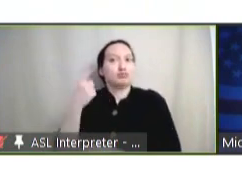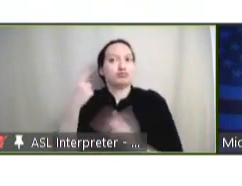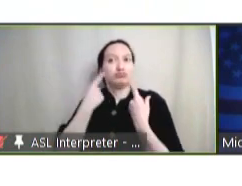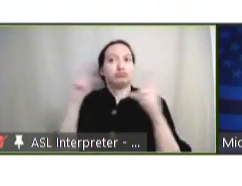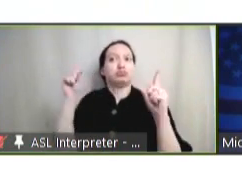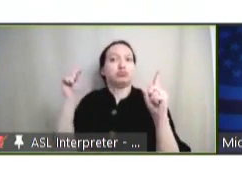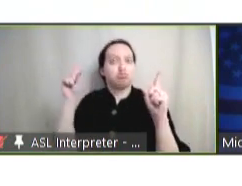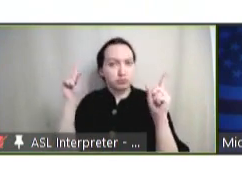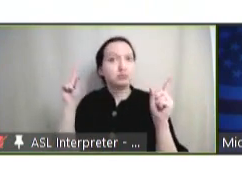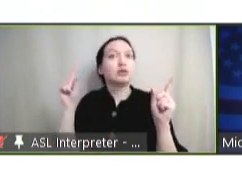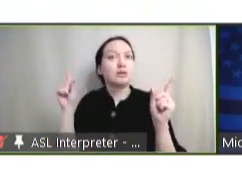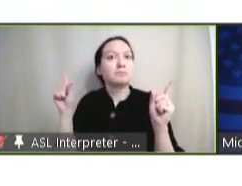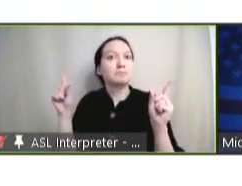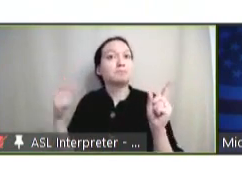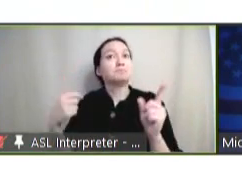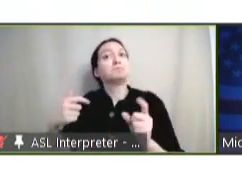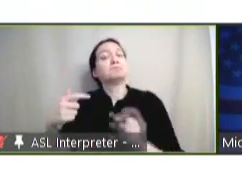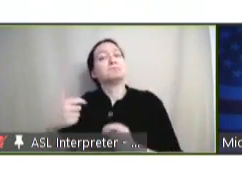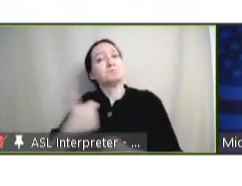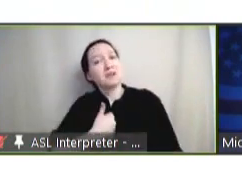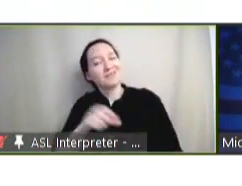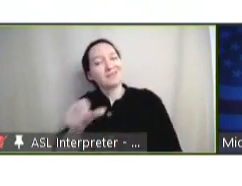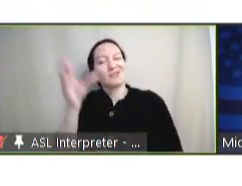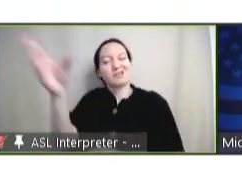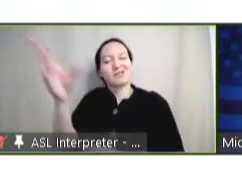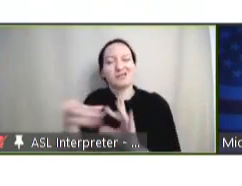that I and the other speakers talked about with increased access,